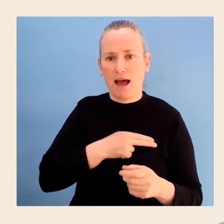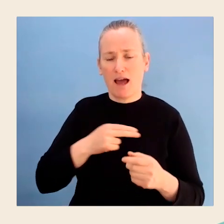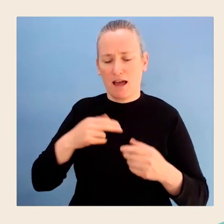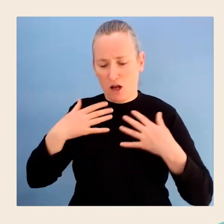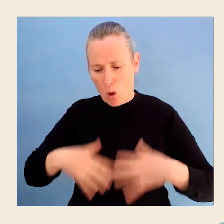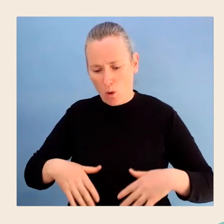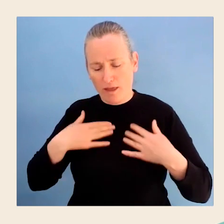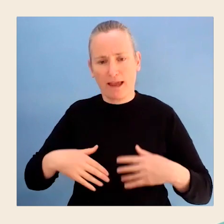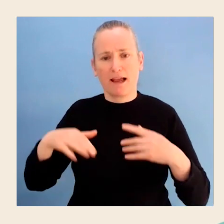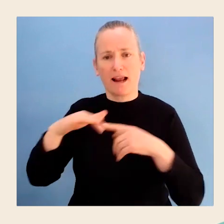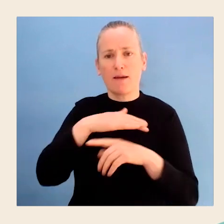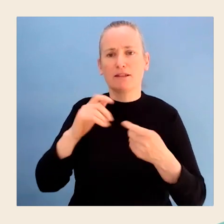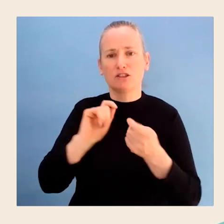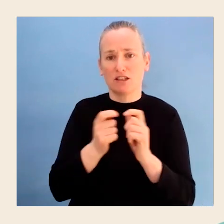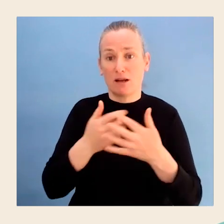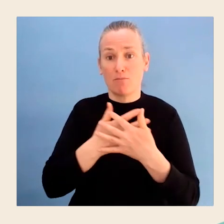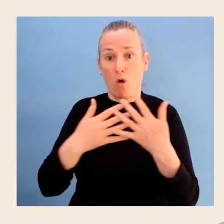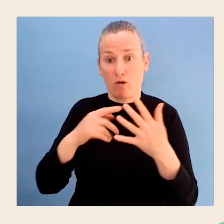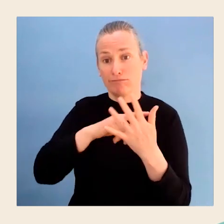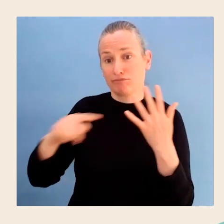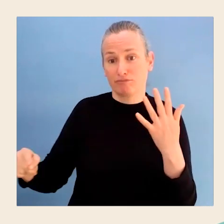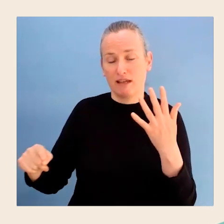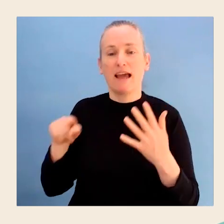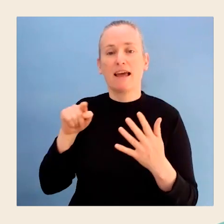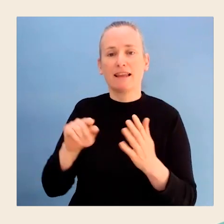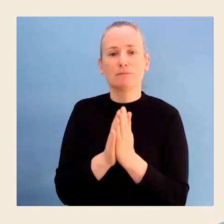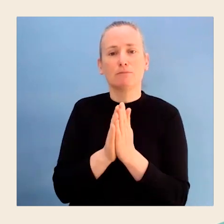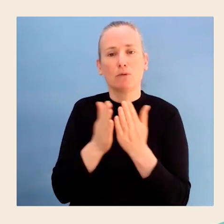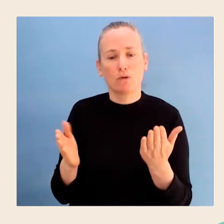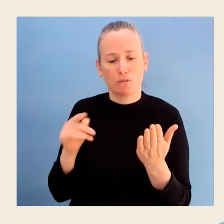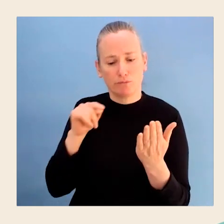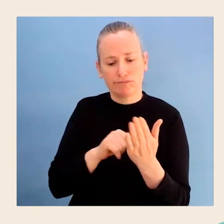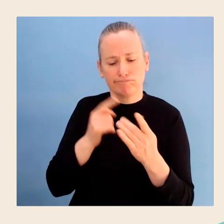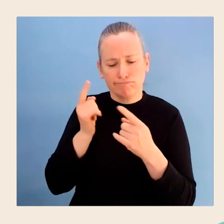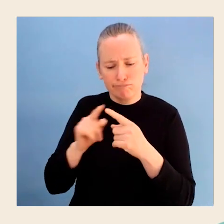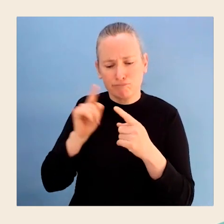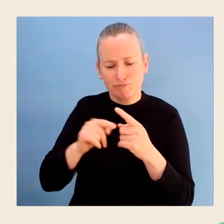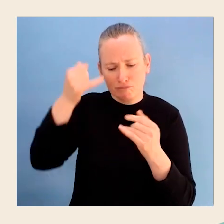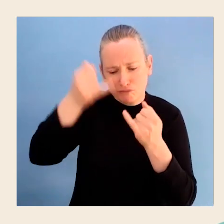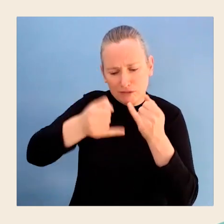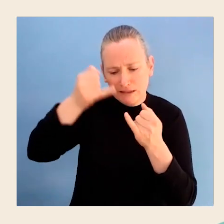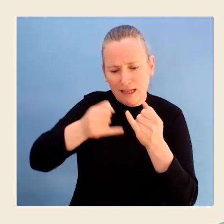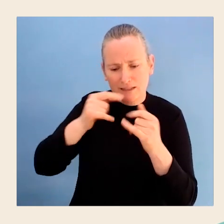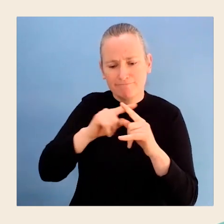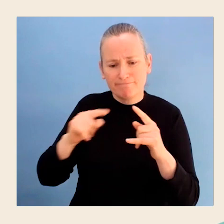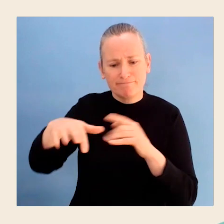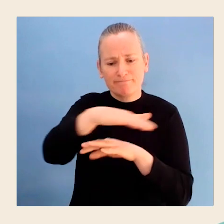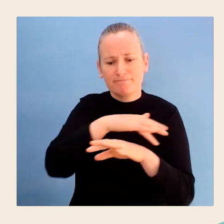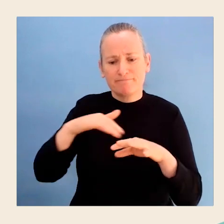climate change and more, the publication forms a nuanced picture of the intersectional landscape of disability culture